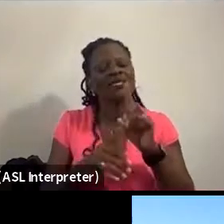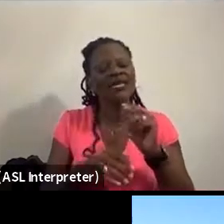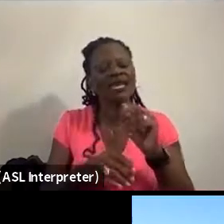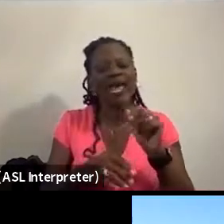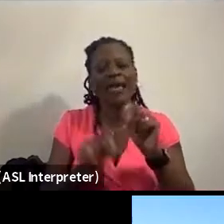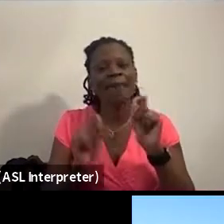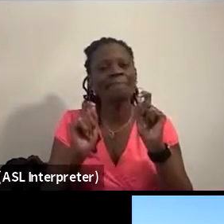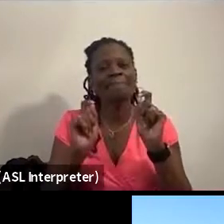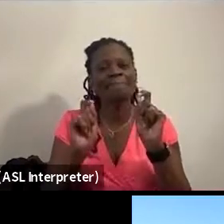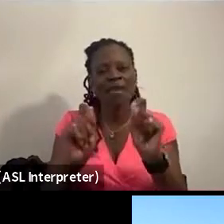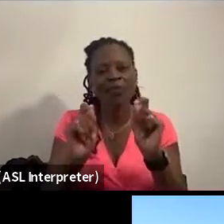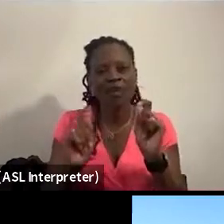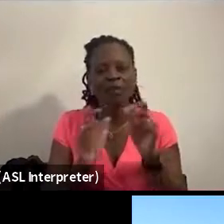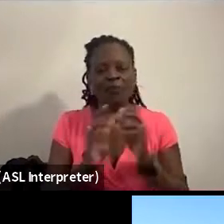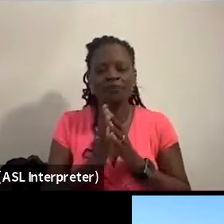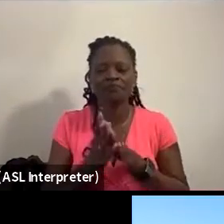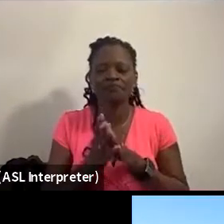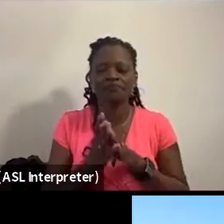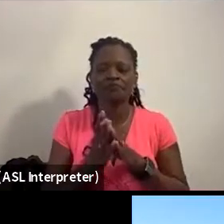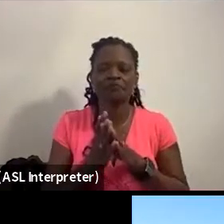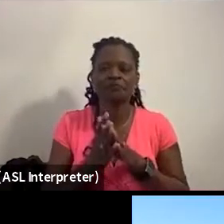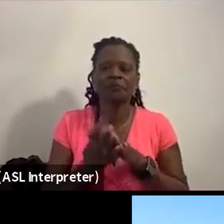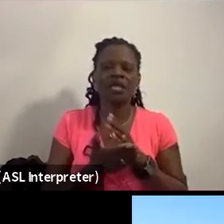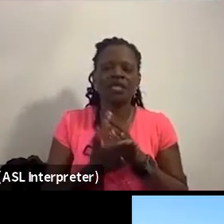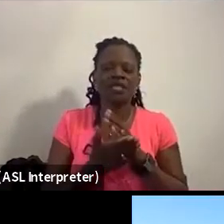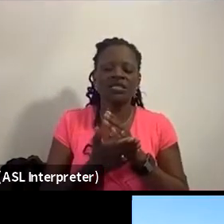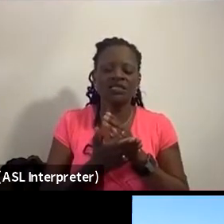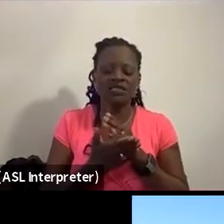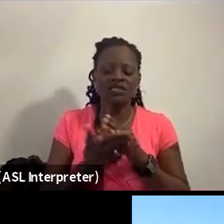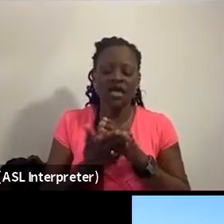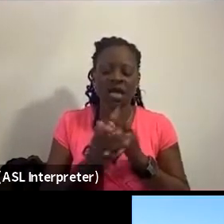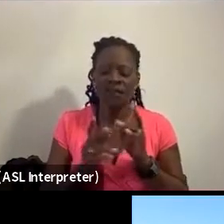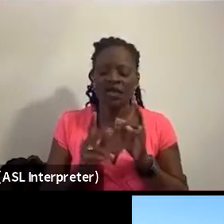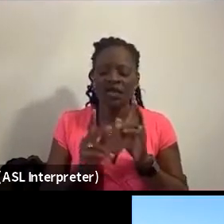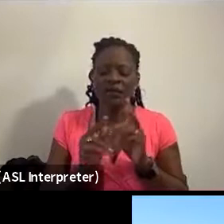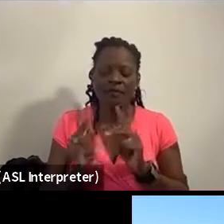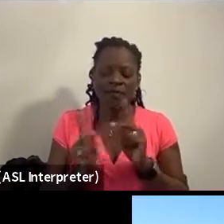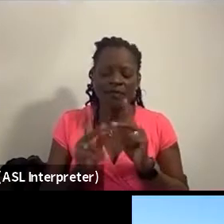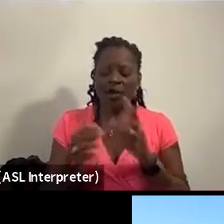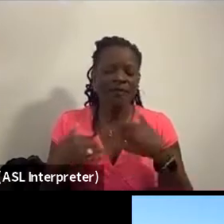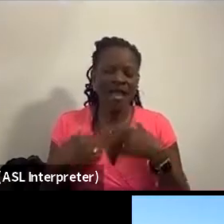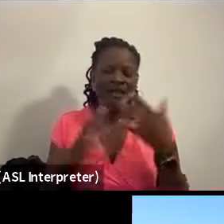Some folks I have a particular connection, I feel like to the faith community